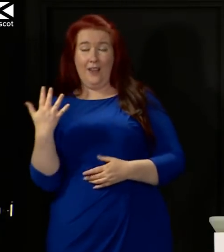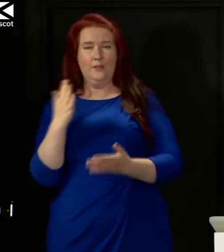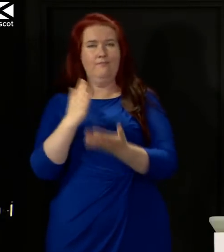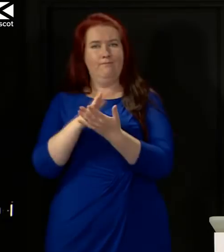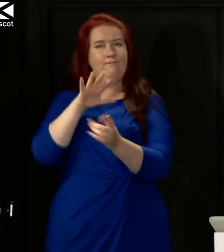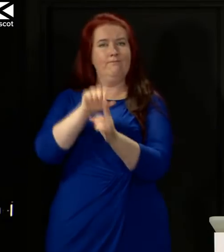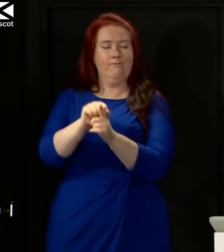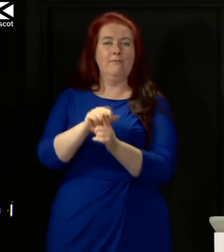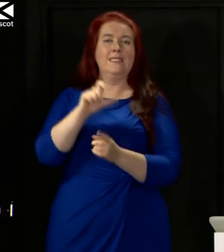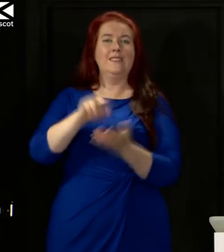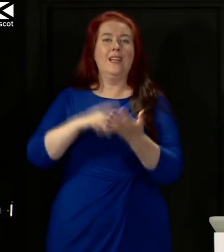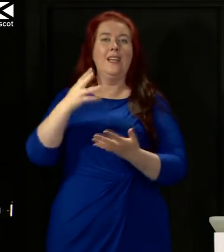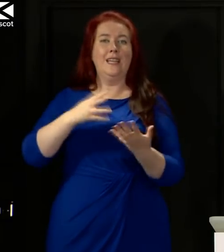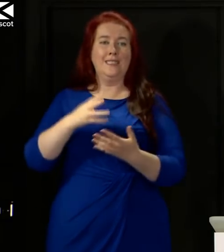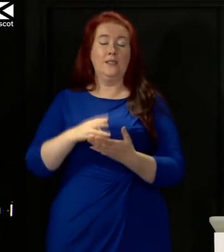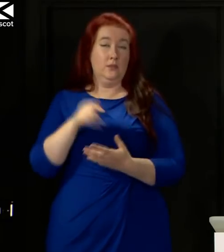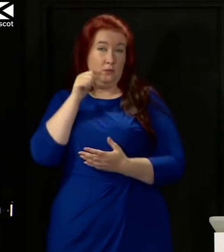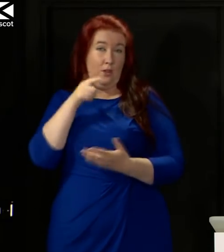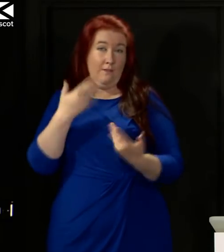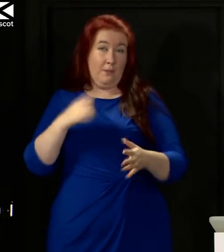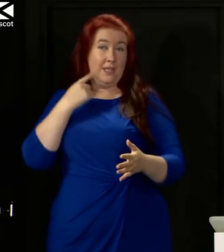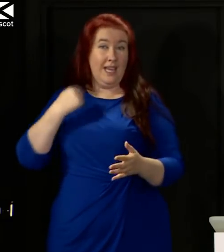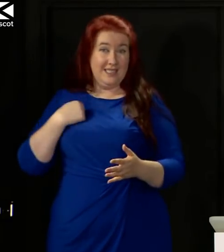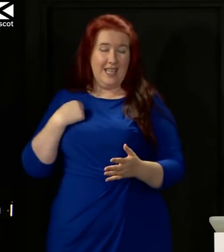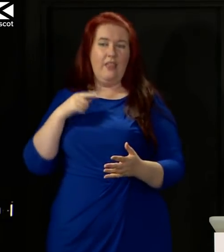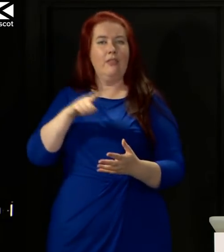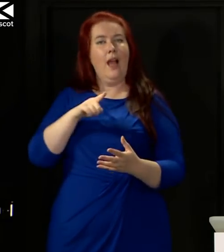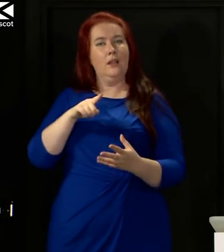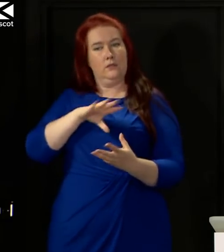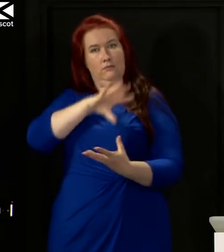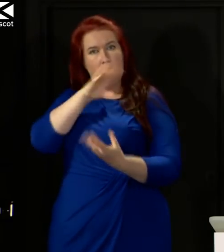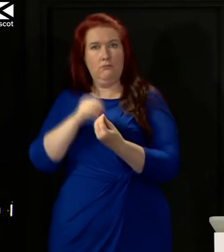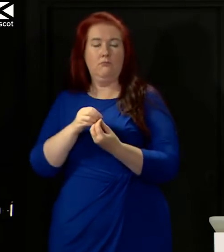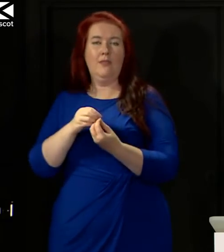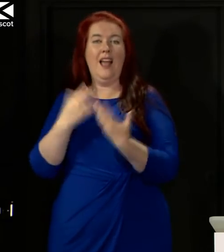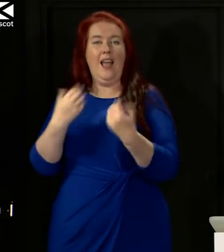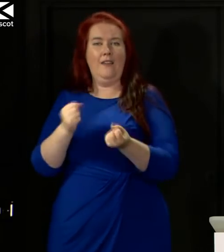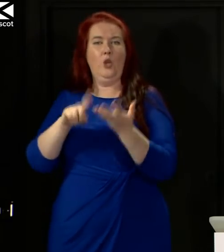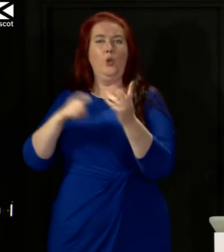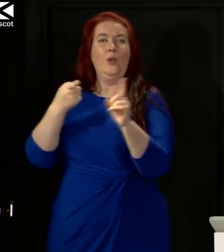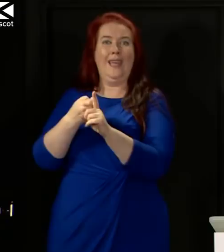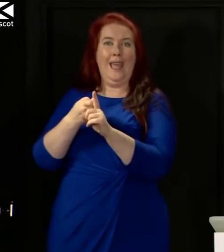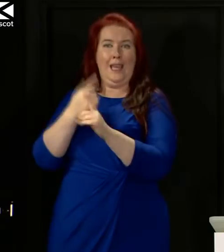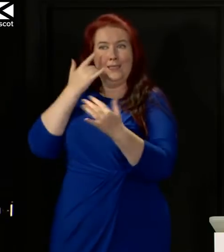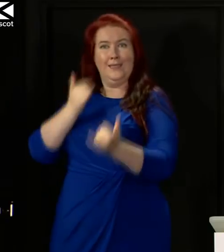recall that since yesterday, this total now includes data from UK wide testing sites.